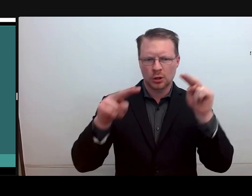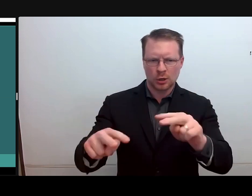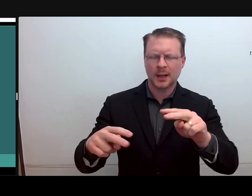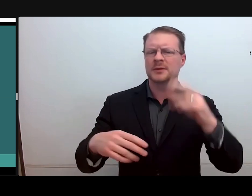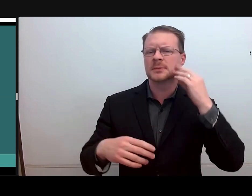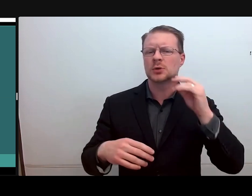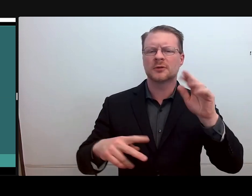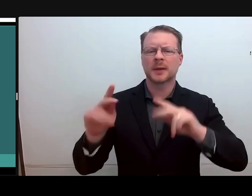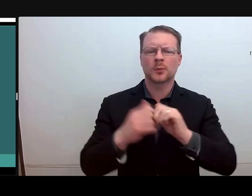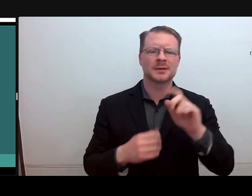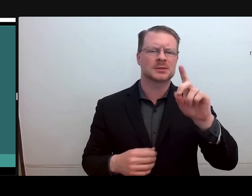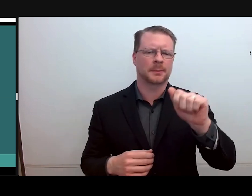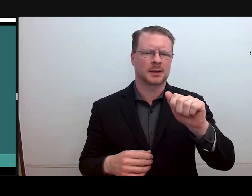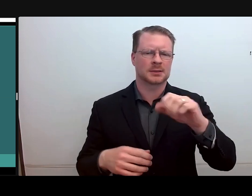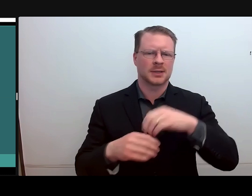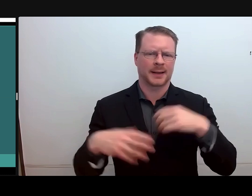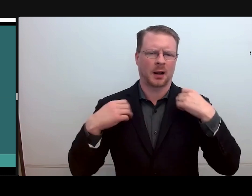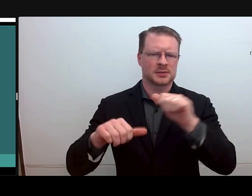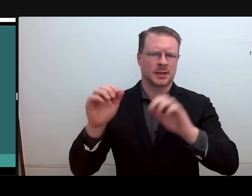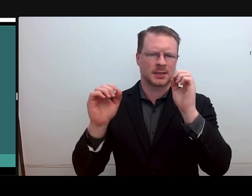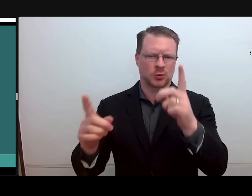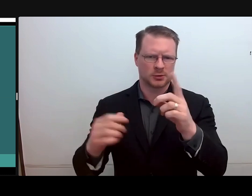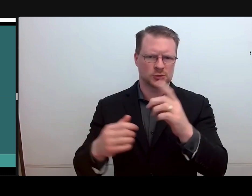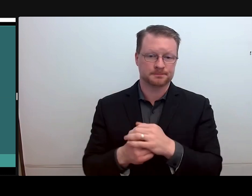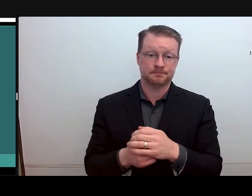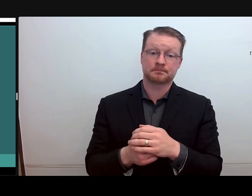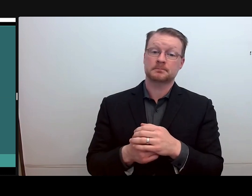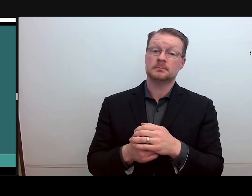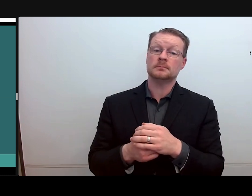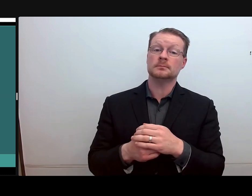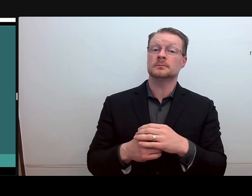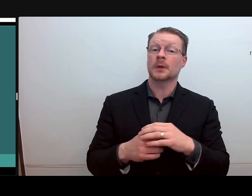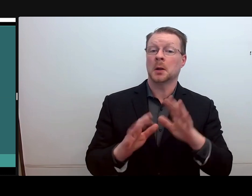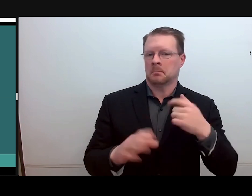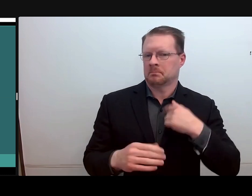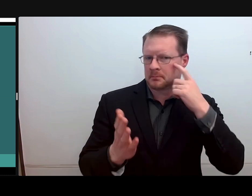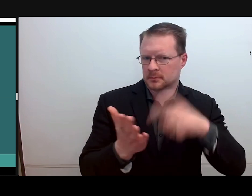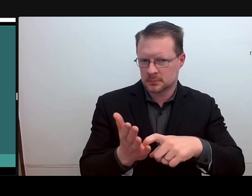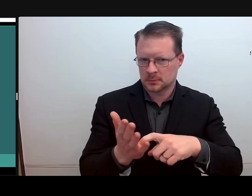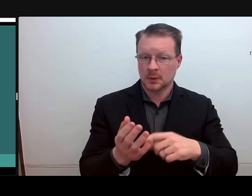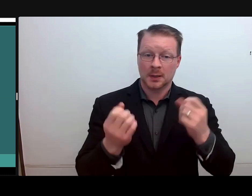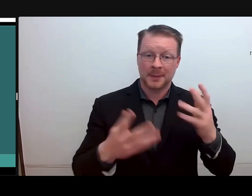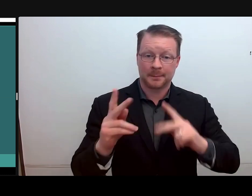Those data look specifically at the experiences of people with disabilities in health sciences education.